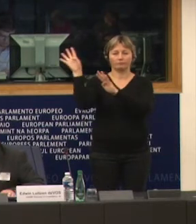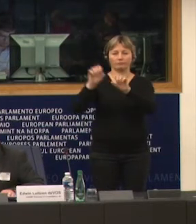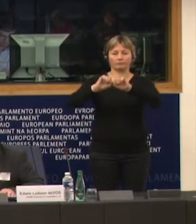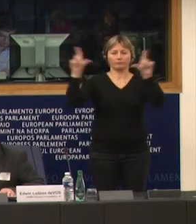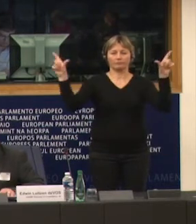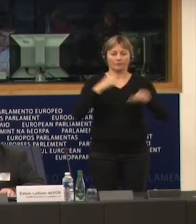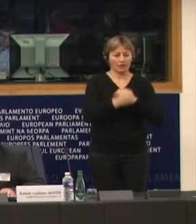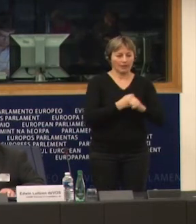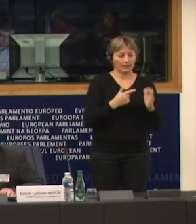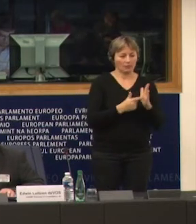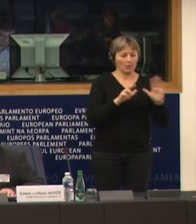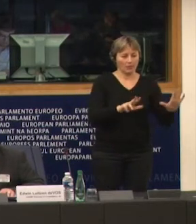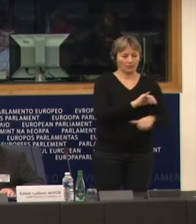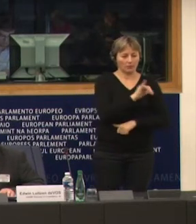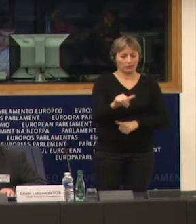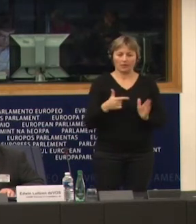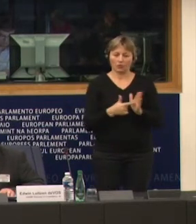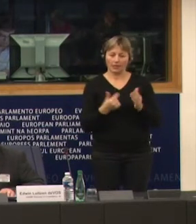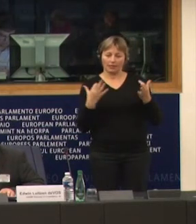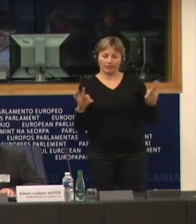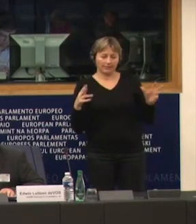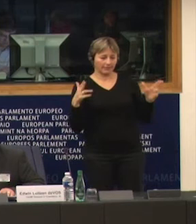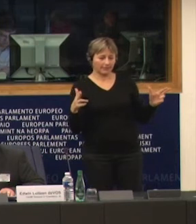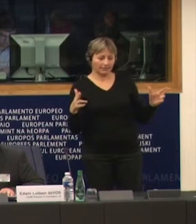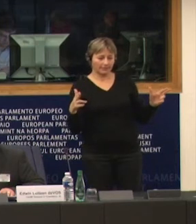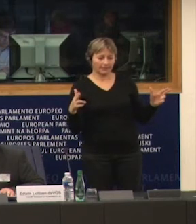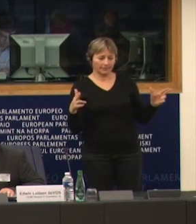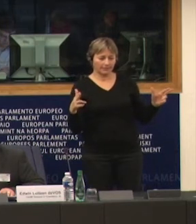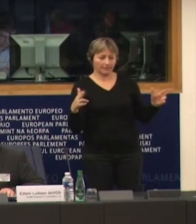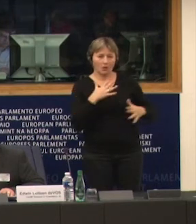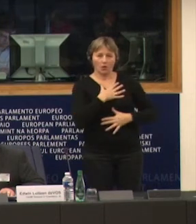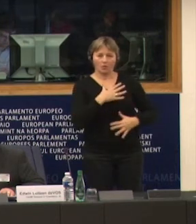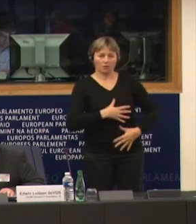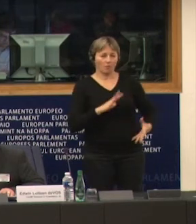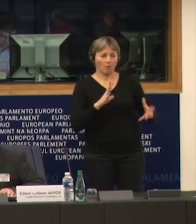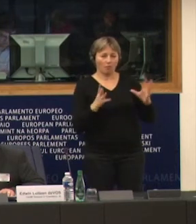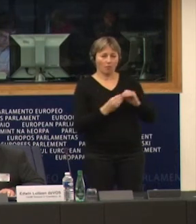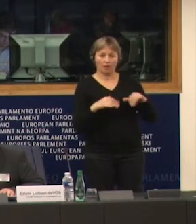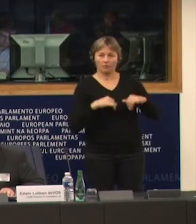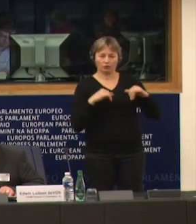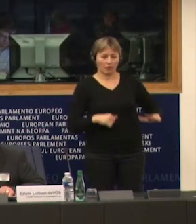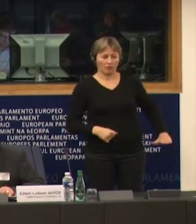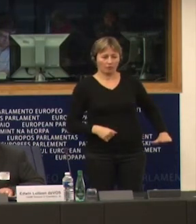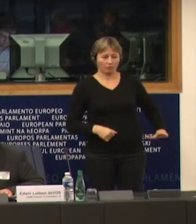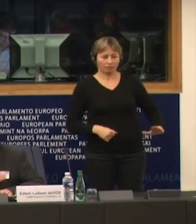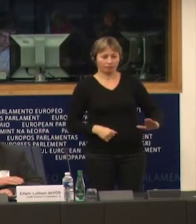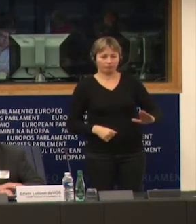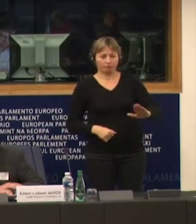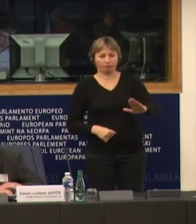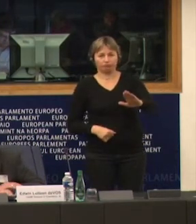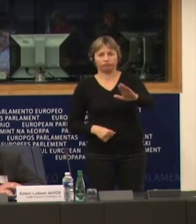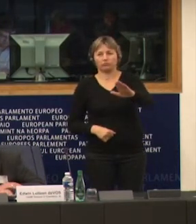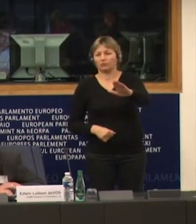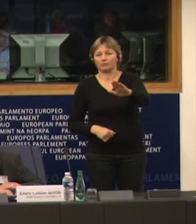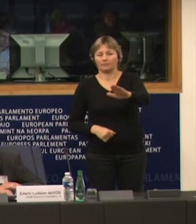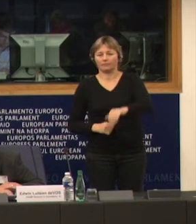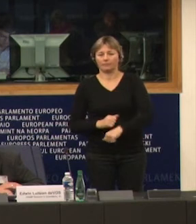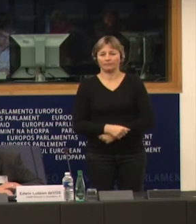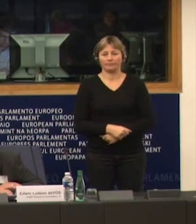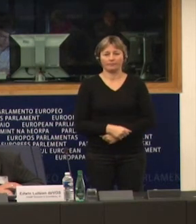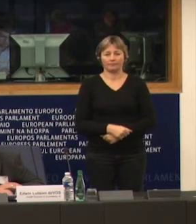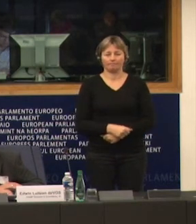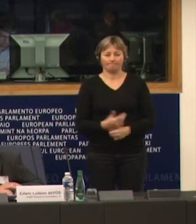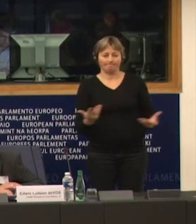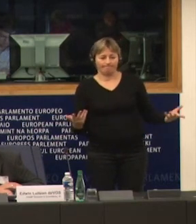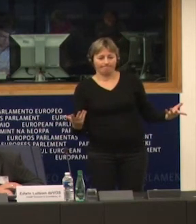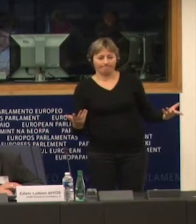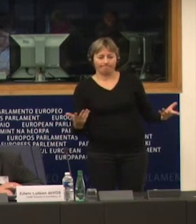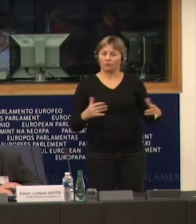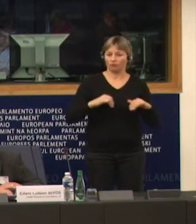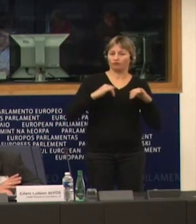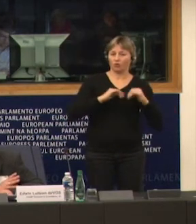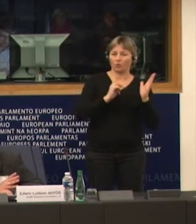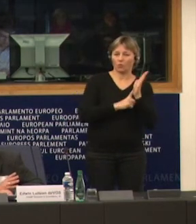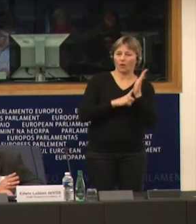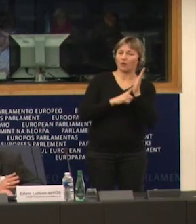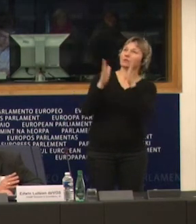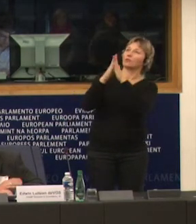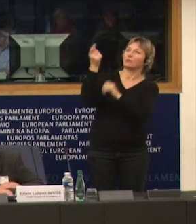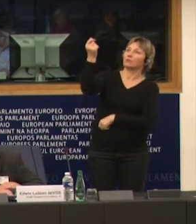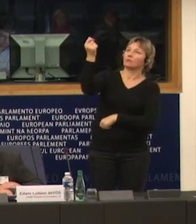Entering the disability benefits for young people. The increase of disabled persons on benefits.